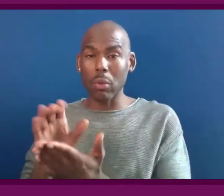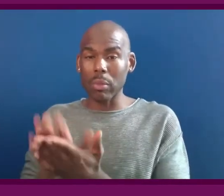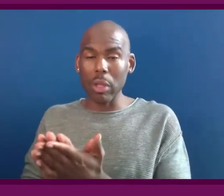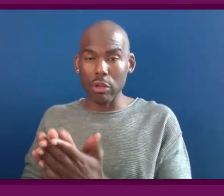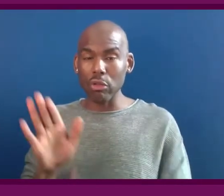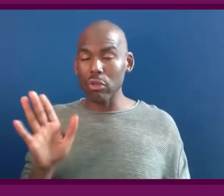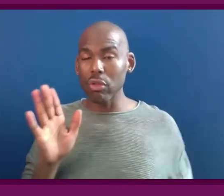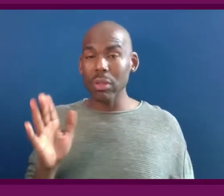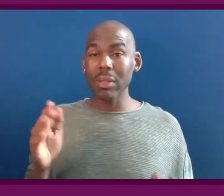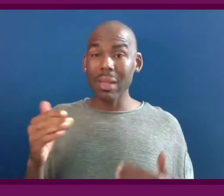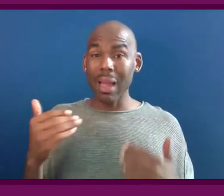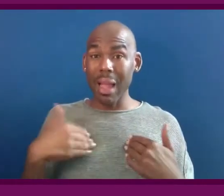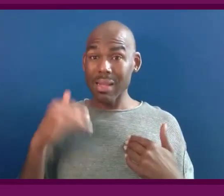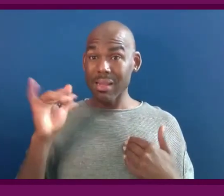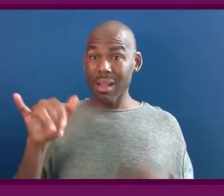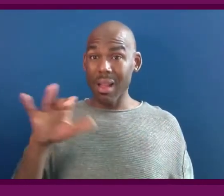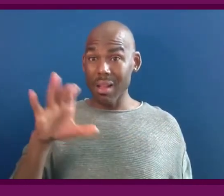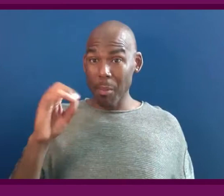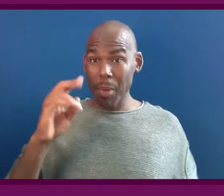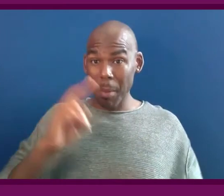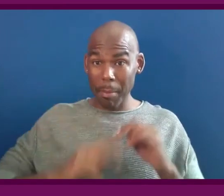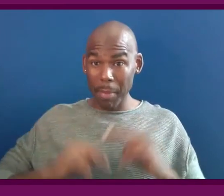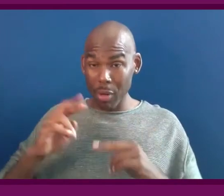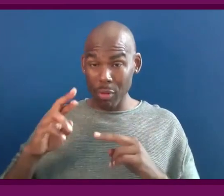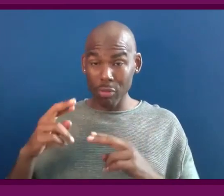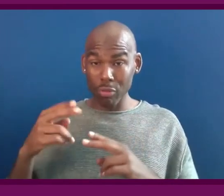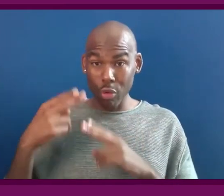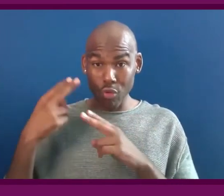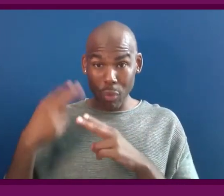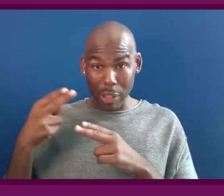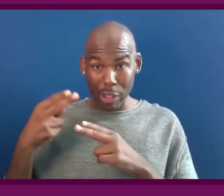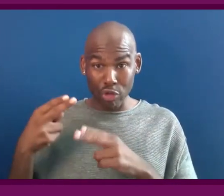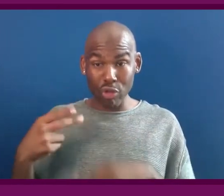up? Has that company built a reputation for accessibility?